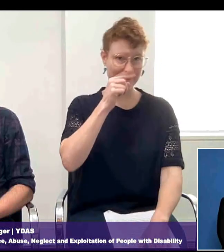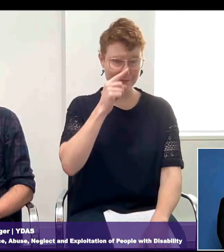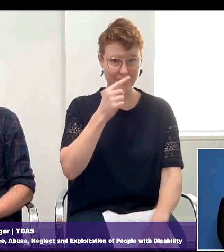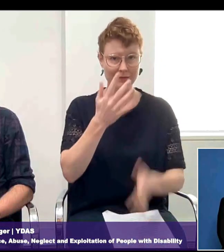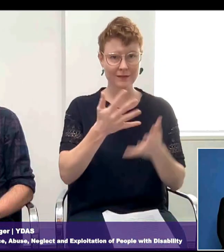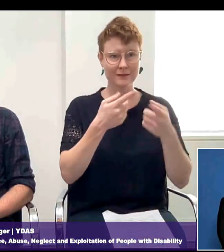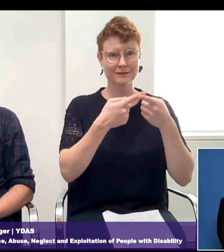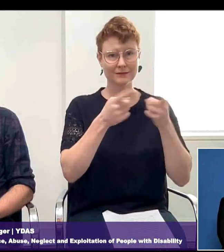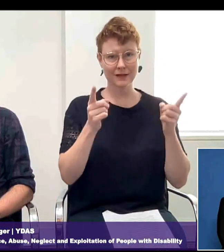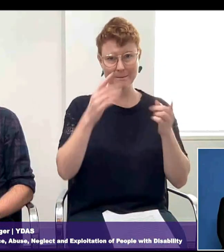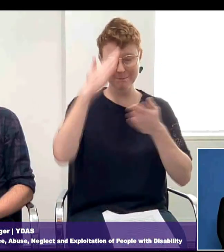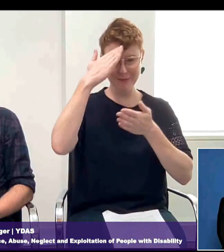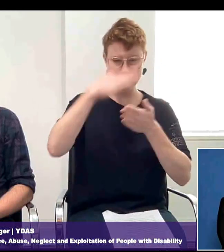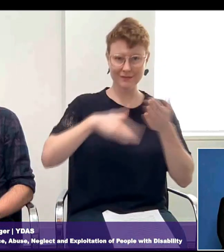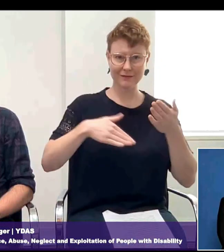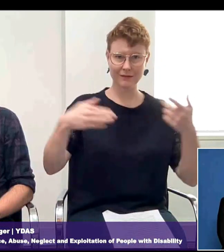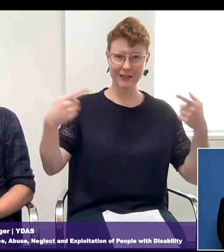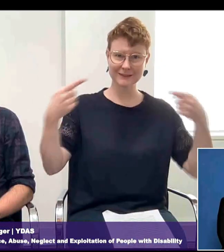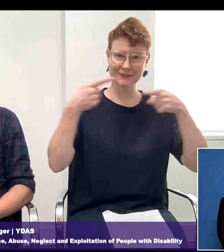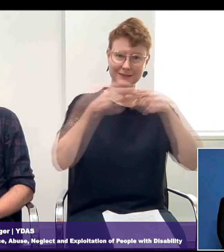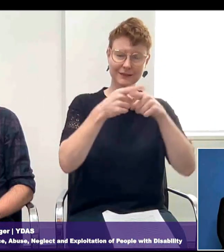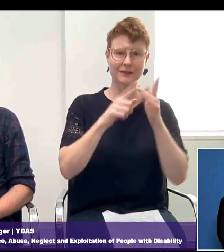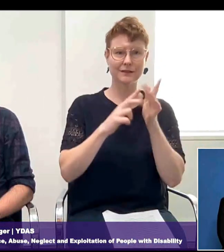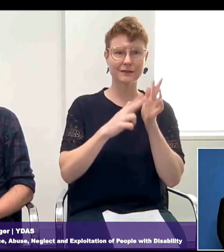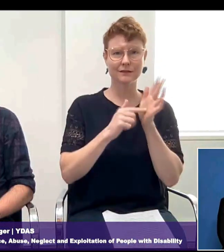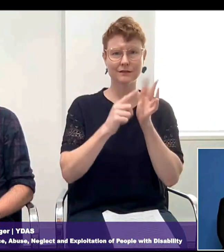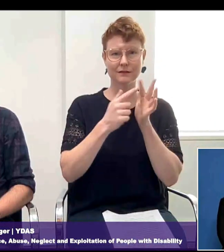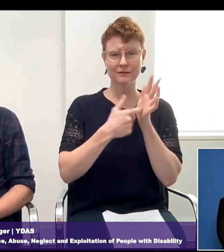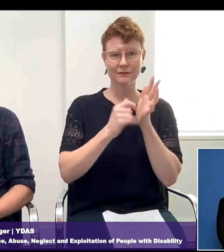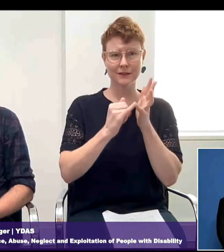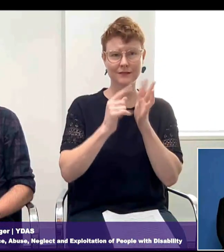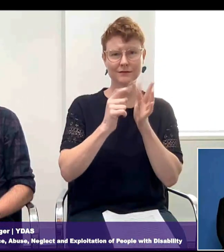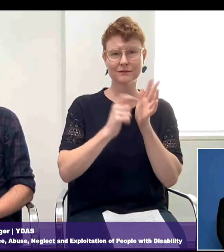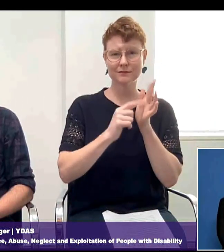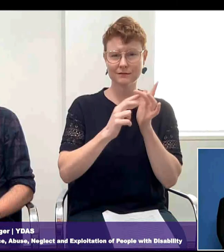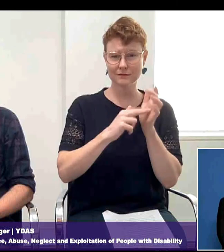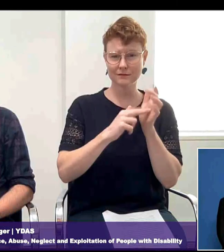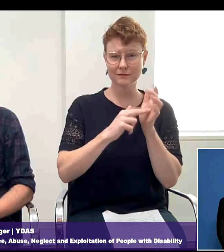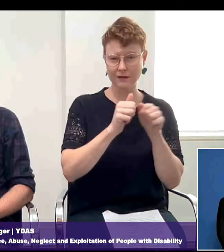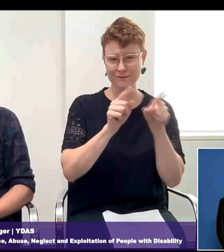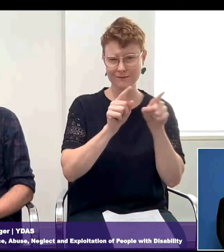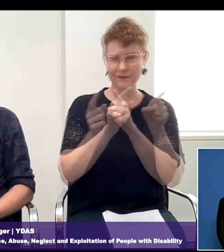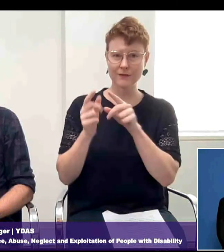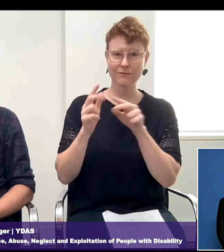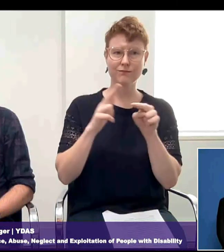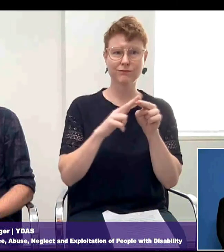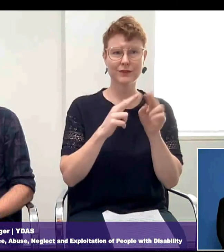fact these are disabled young people, the experiences that they have of intersectionality are paramount.